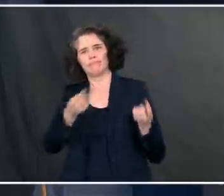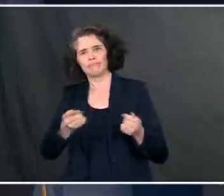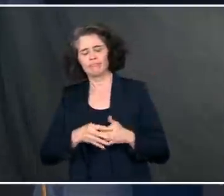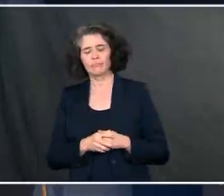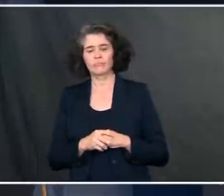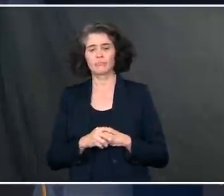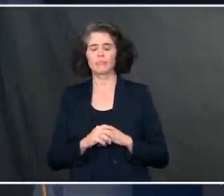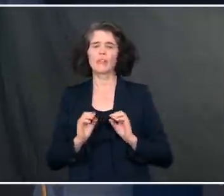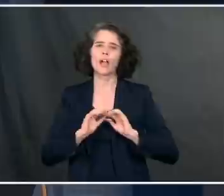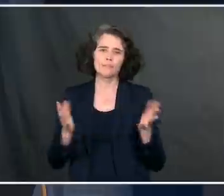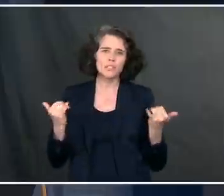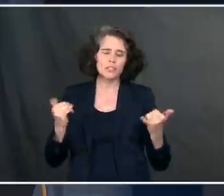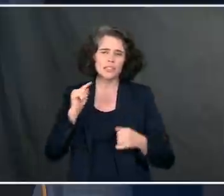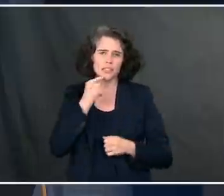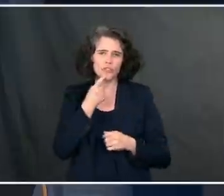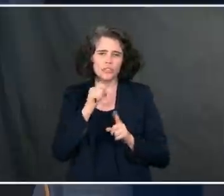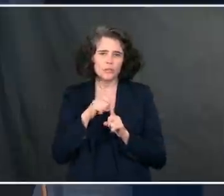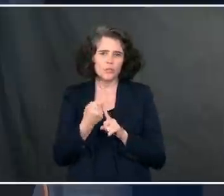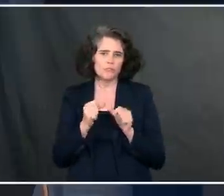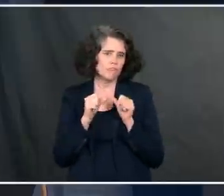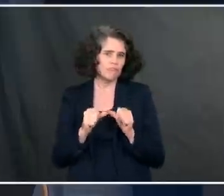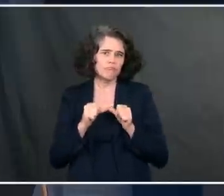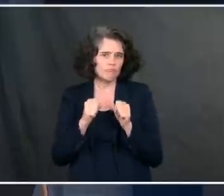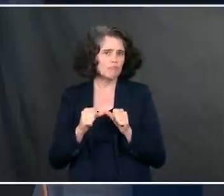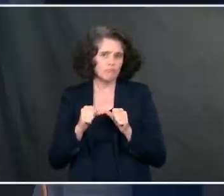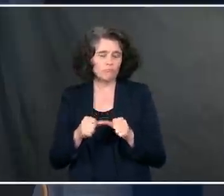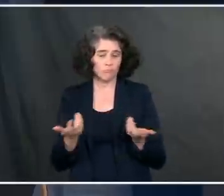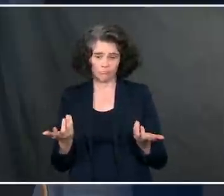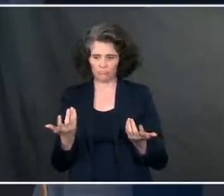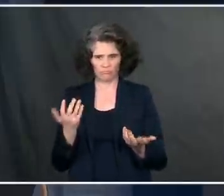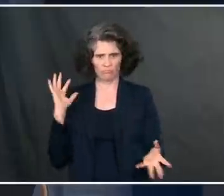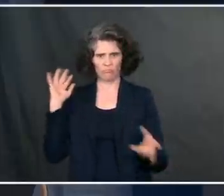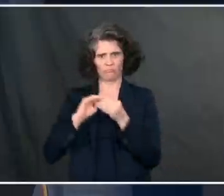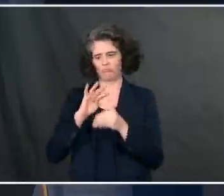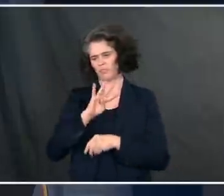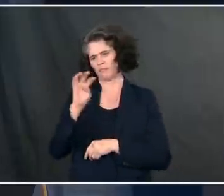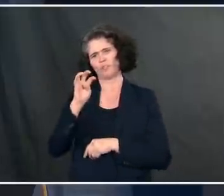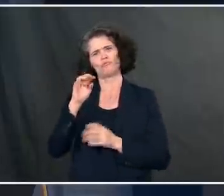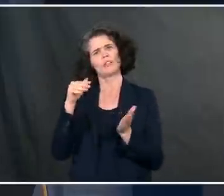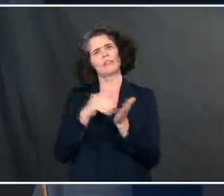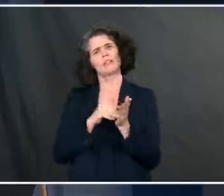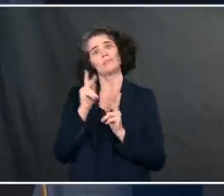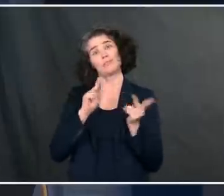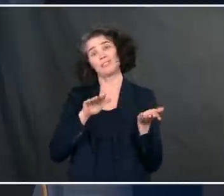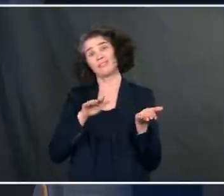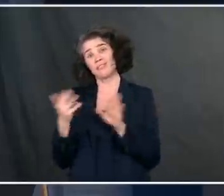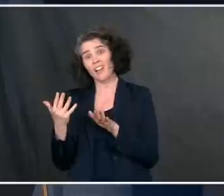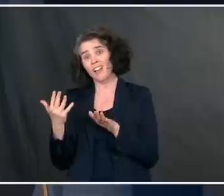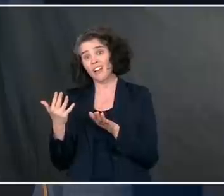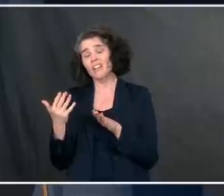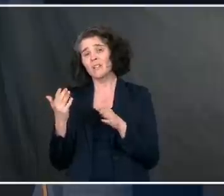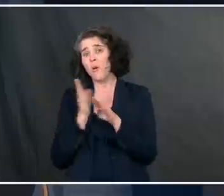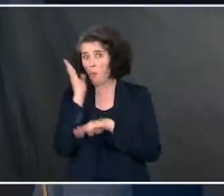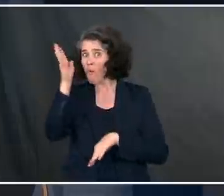in a very serious situation. I mean, to have over 400,000 deaths is something that, you know, is, unfortunately,